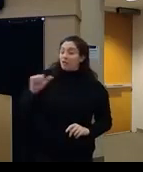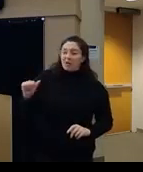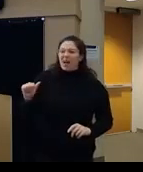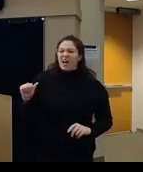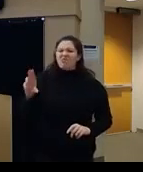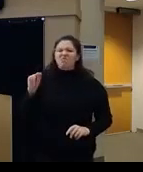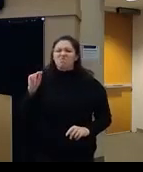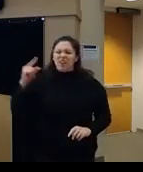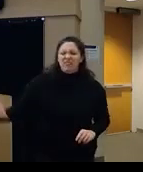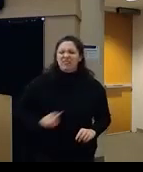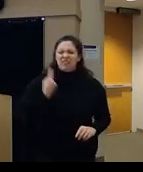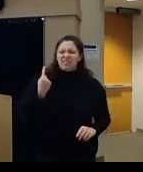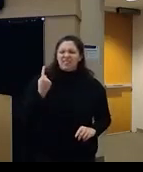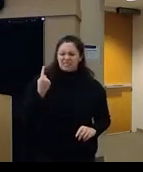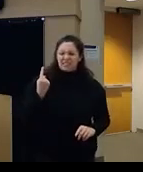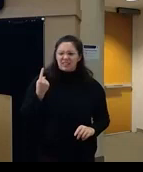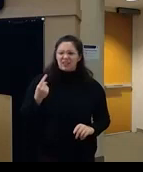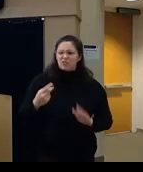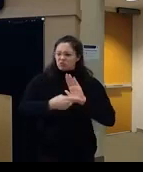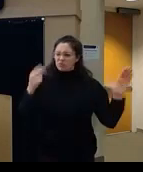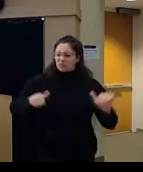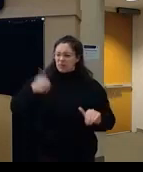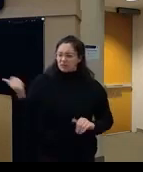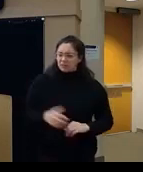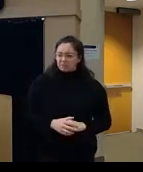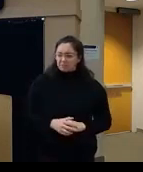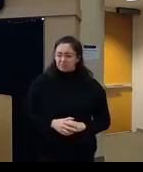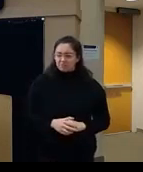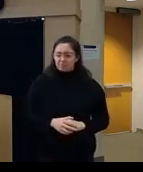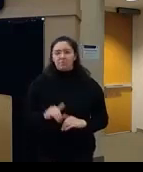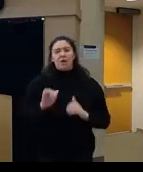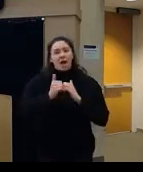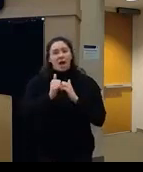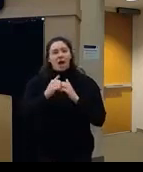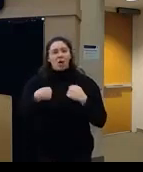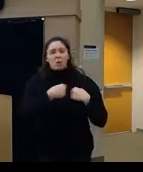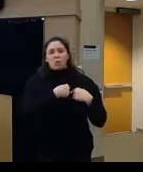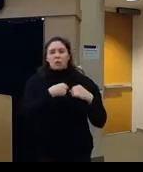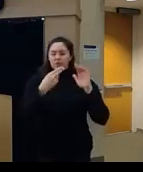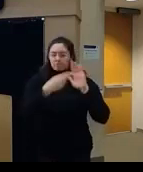refer to a black person as something else that's how we were able to Define that reality and have